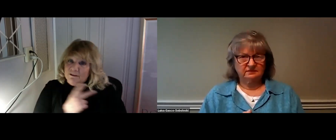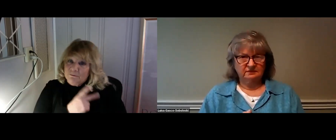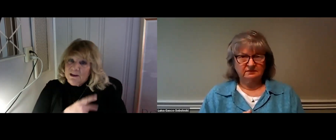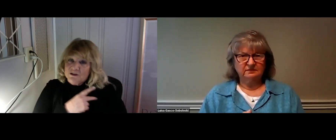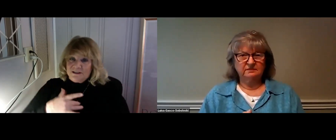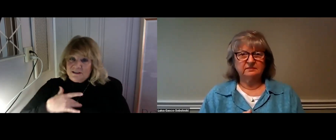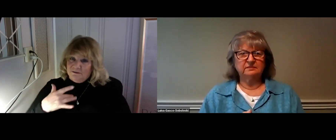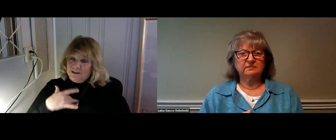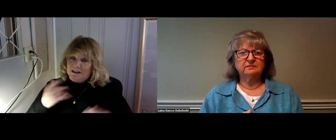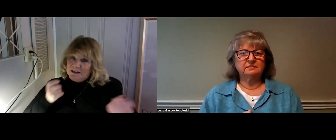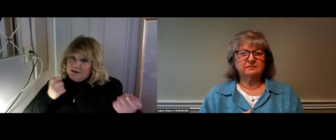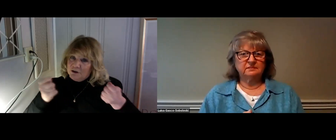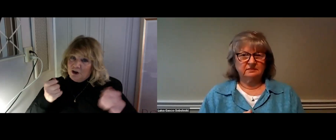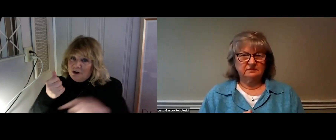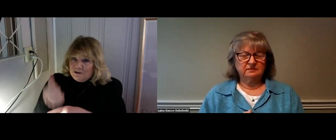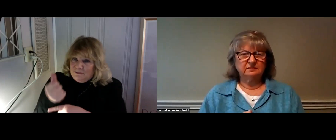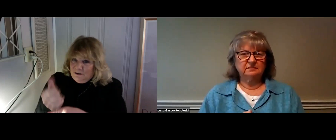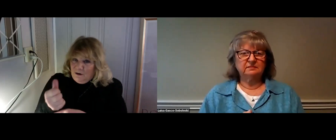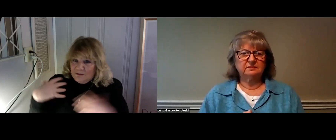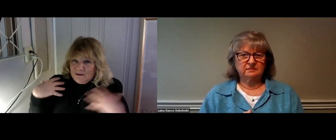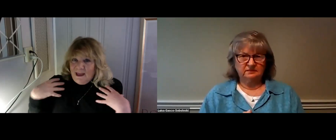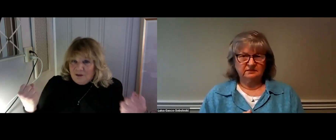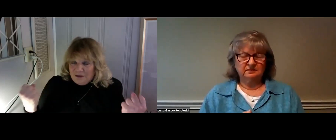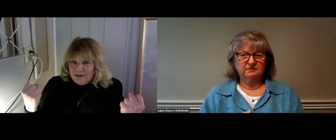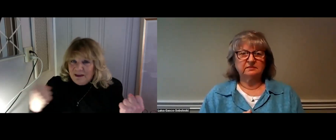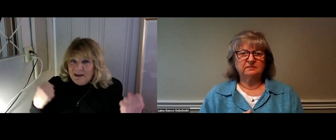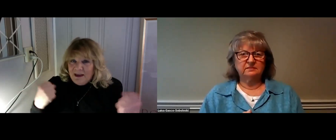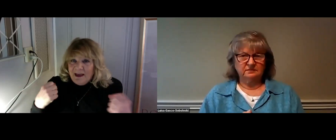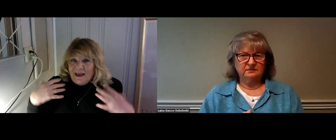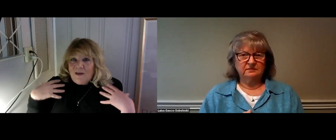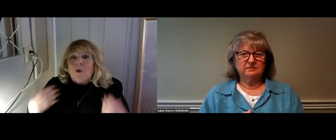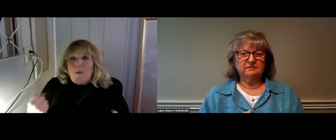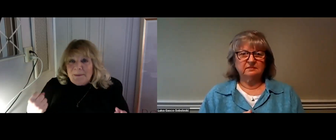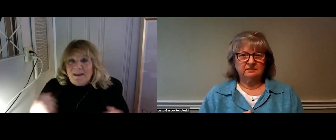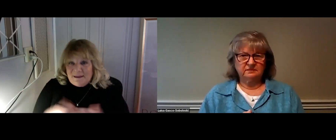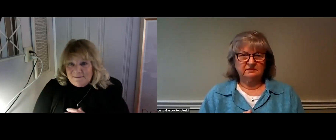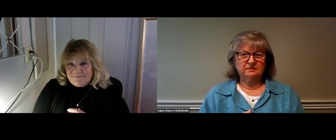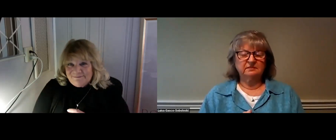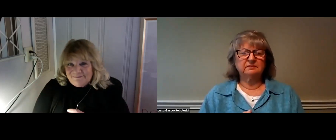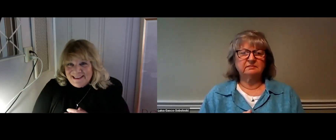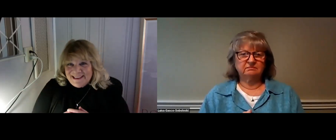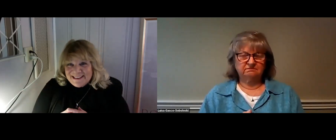patients to feel like they're in charge of their own health and well-being.